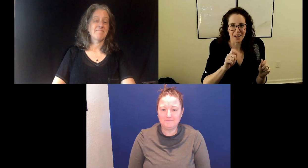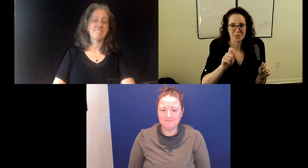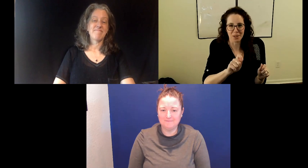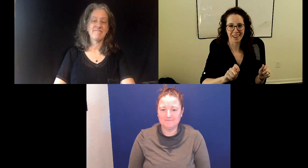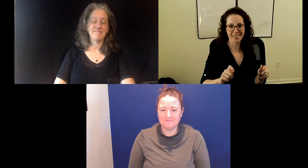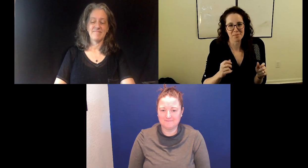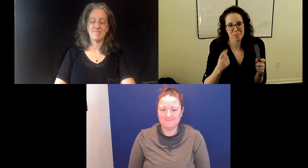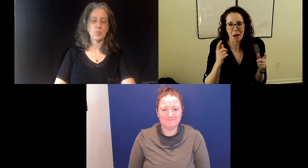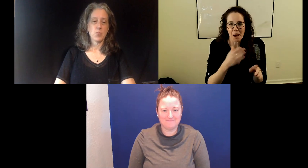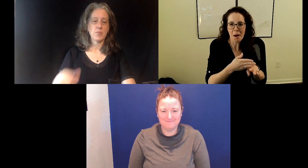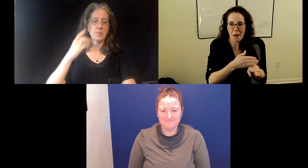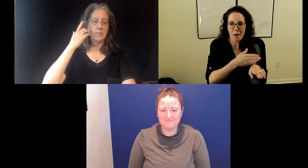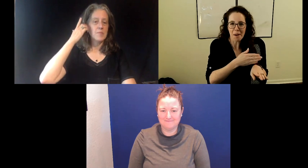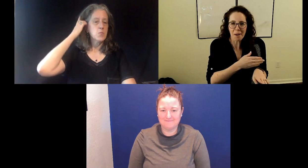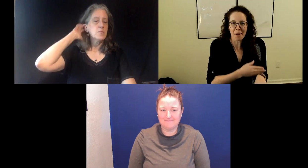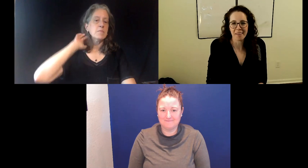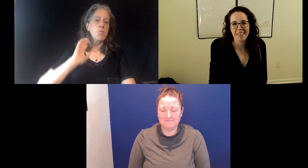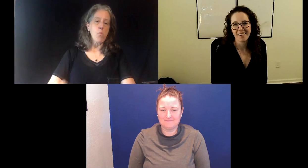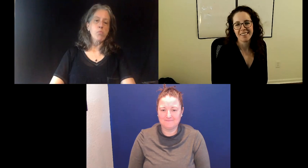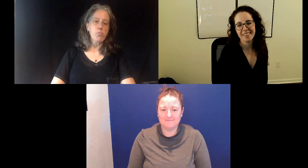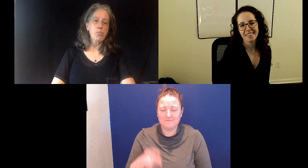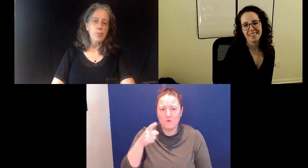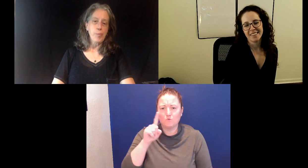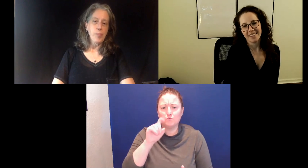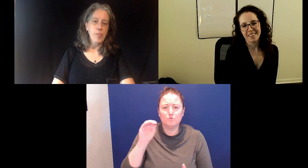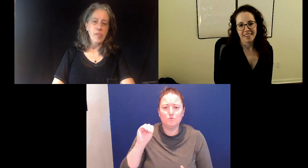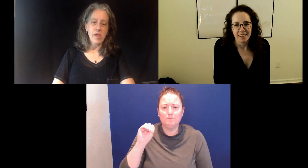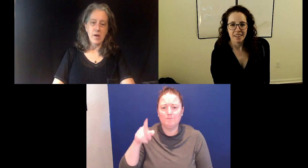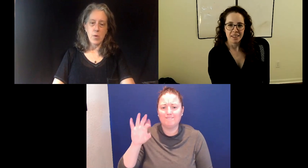i'm still a little awkward with i'm still trying with the pen but i'm improving it's getting better